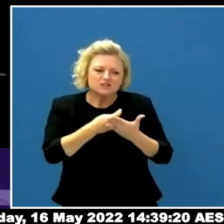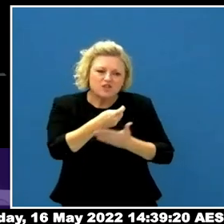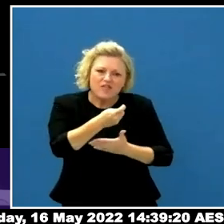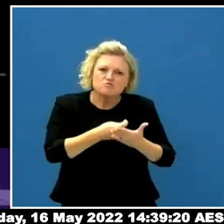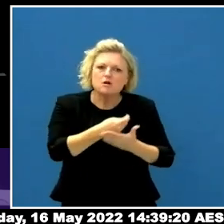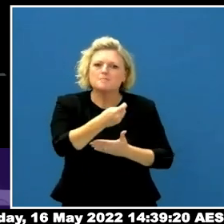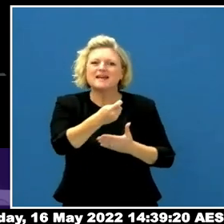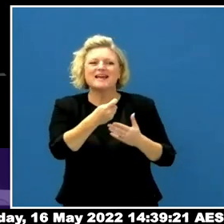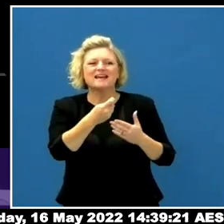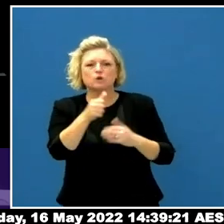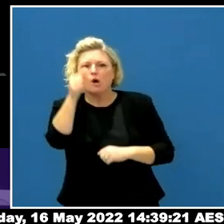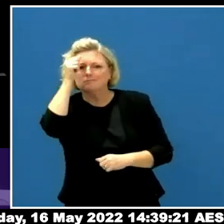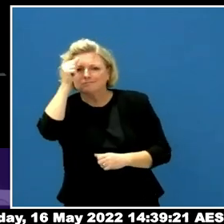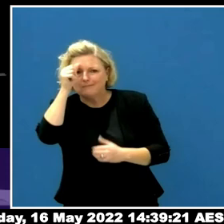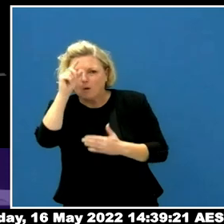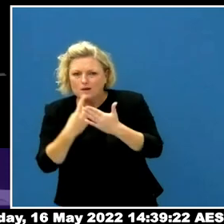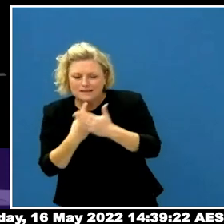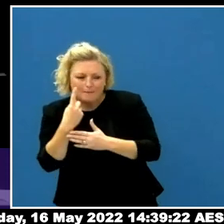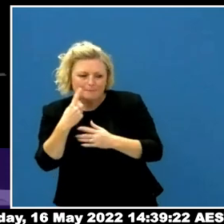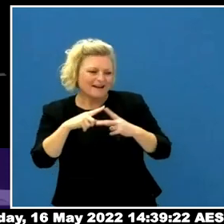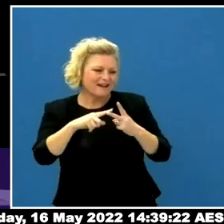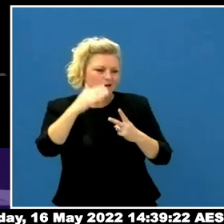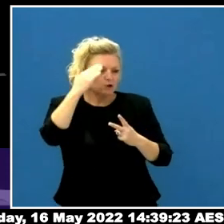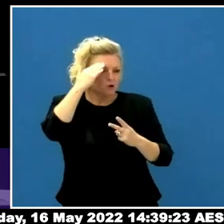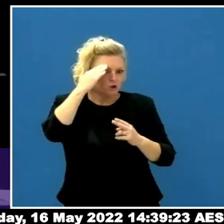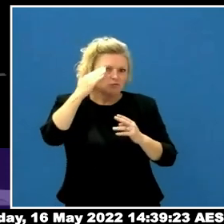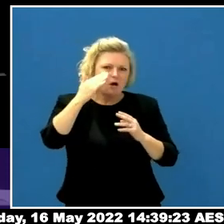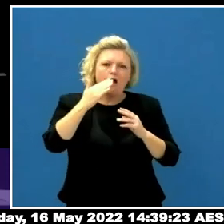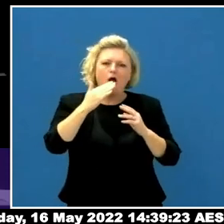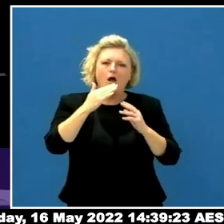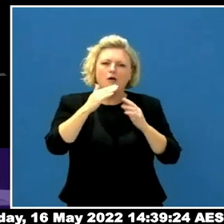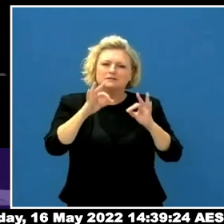neurosurgeon, his psychiatrist and his GP.